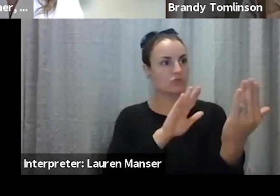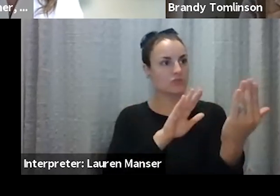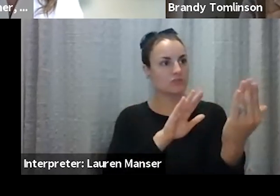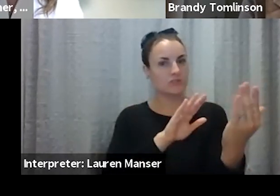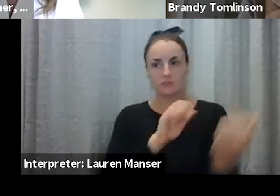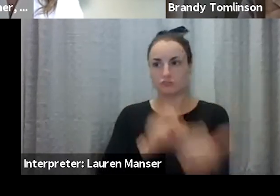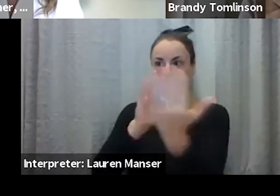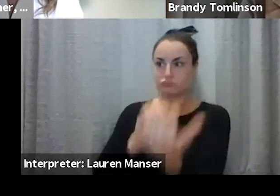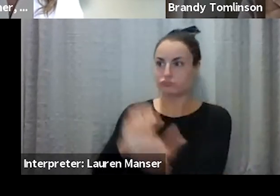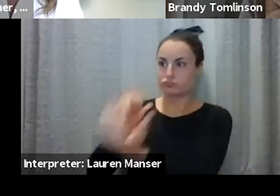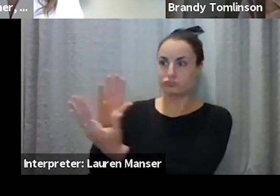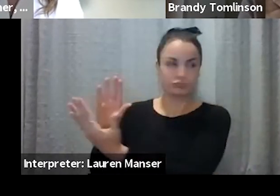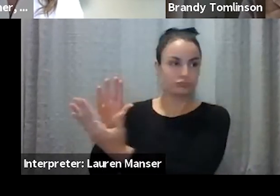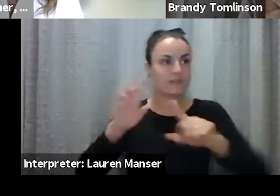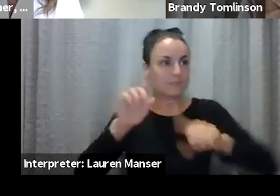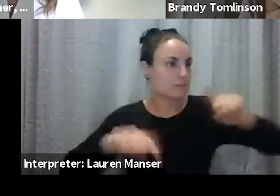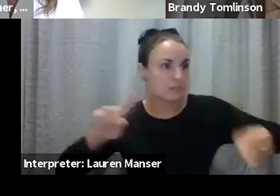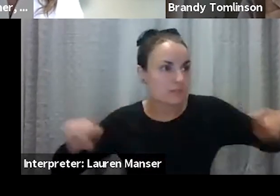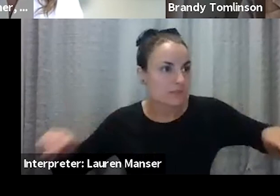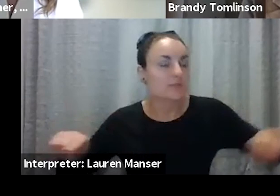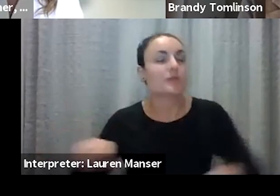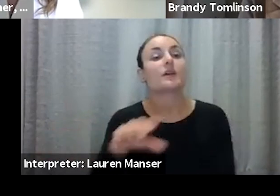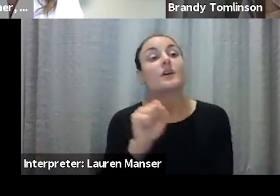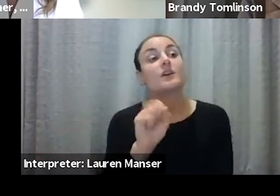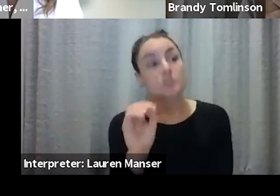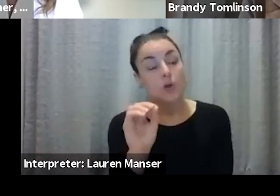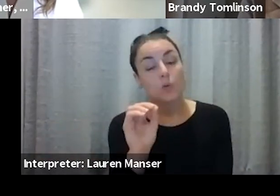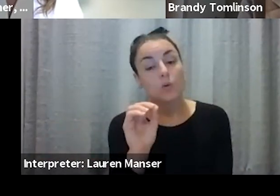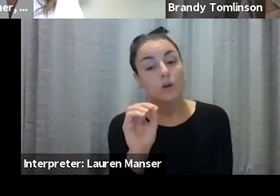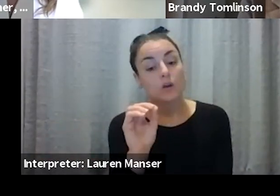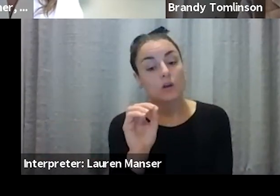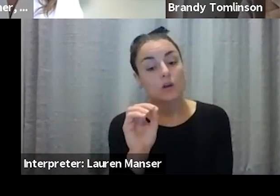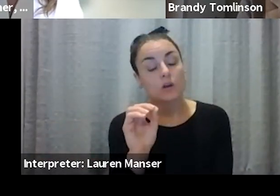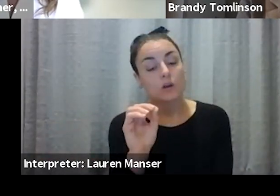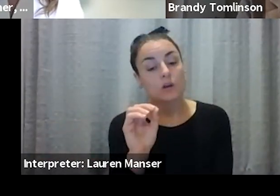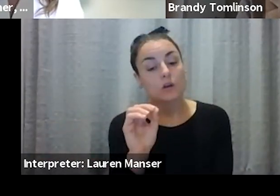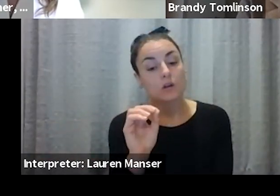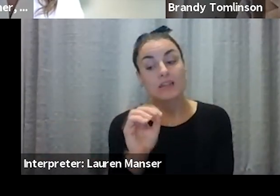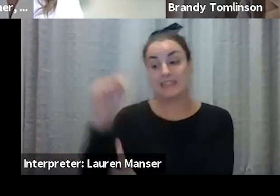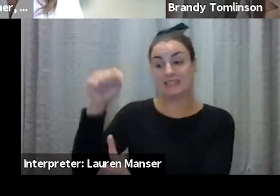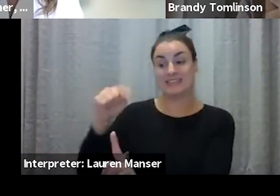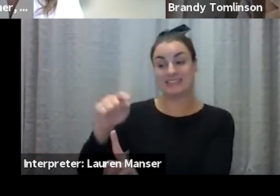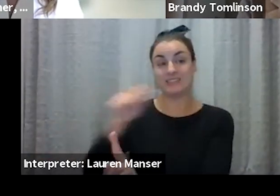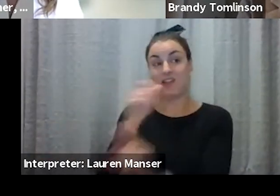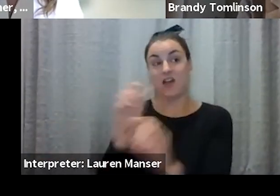that this, like many other disabilities, isn't necessarily stable in the way